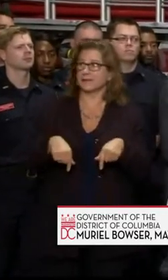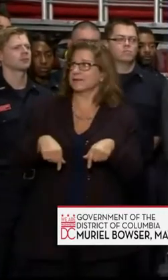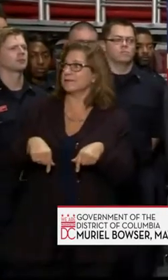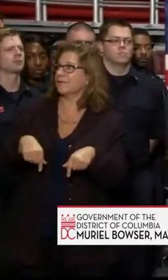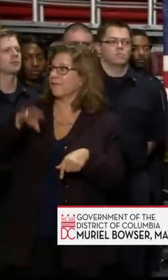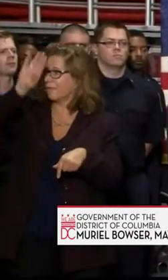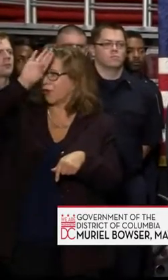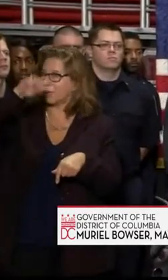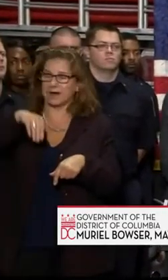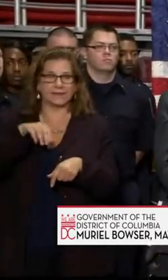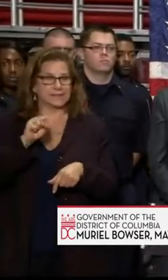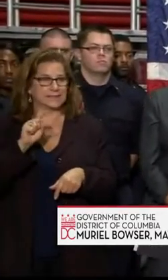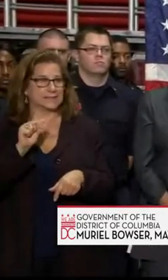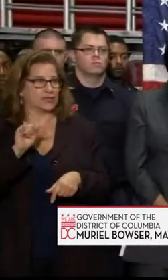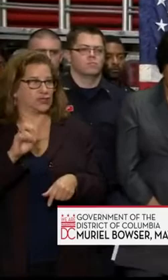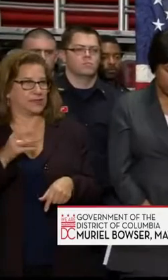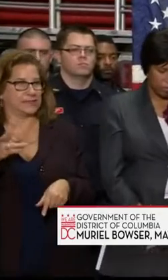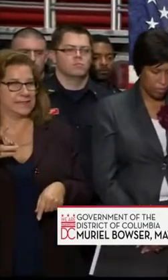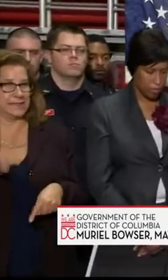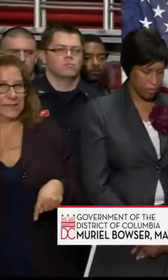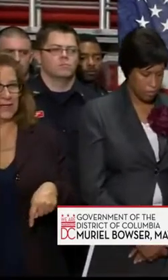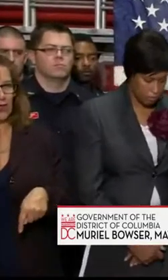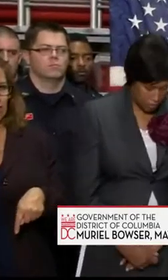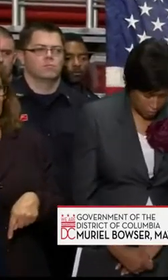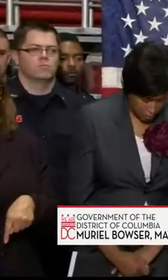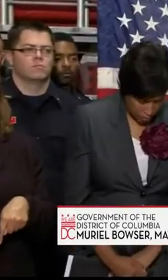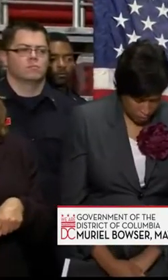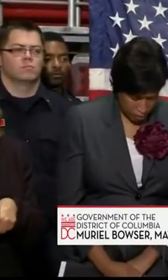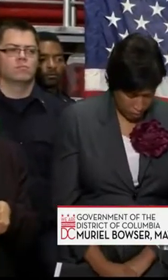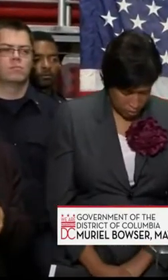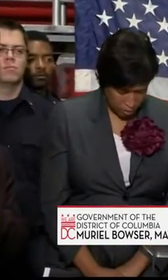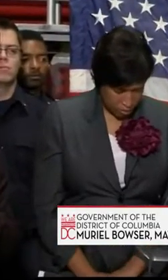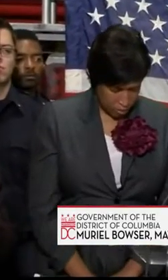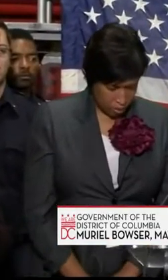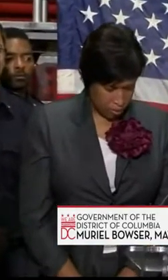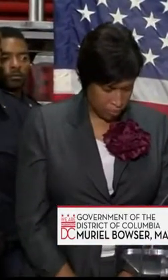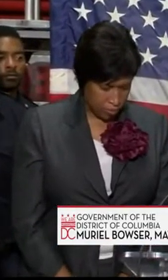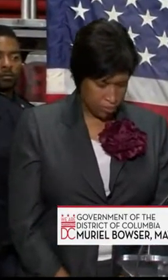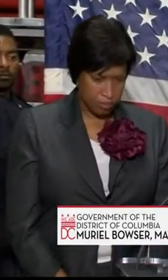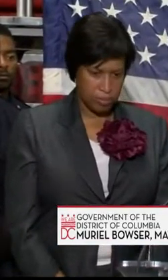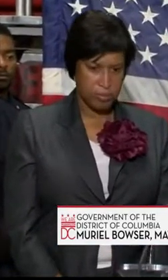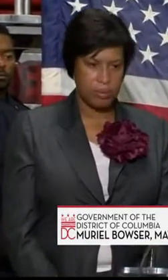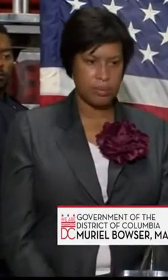LOST THEIR LIVES AND I WANT TO RECOGNIZE THOSE, THE STUDENT AND